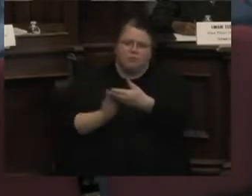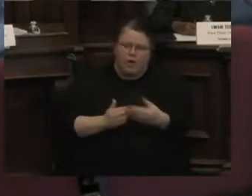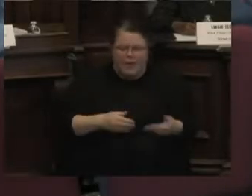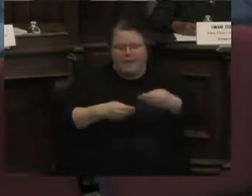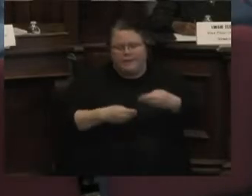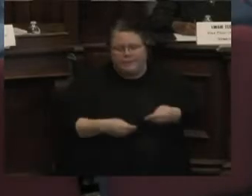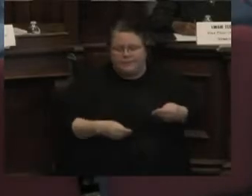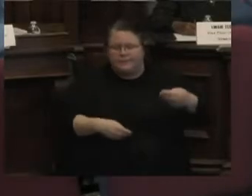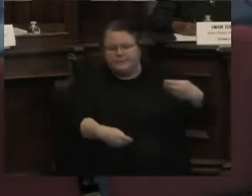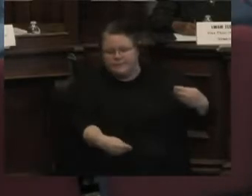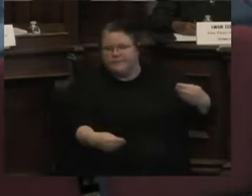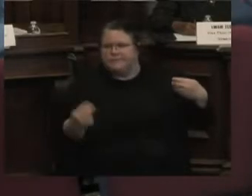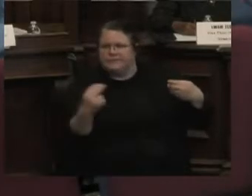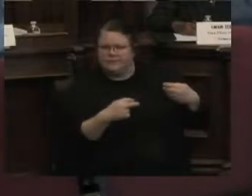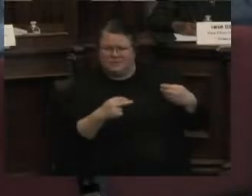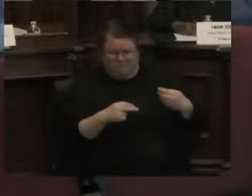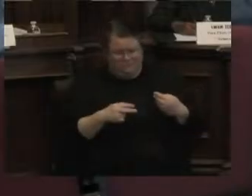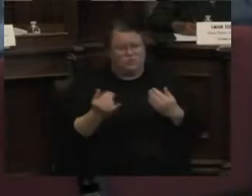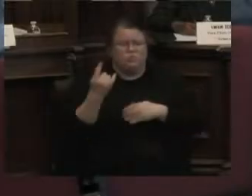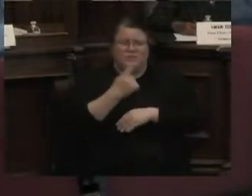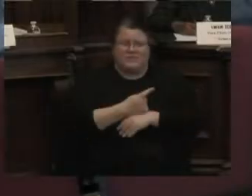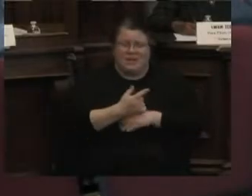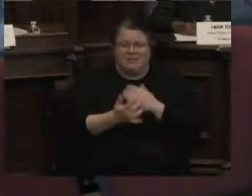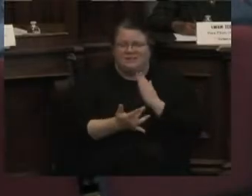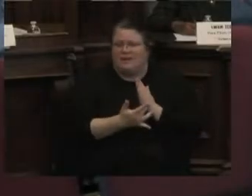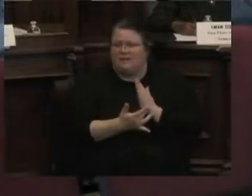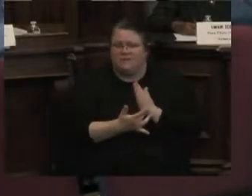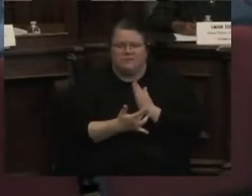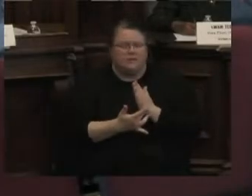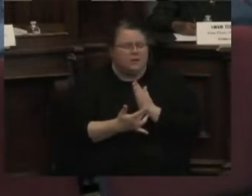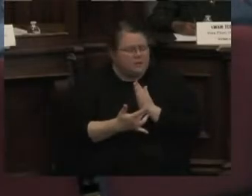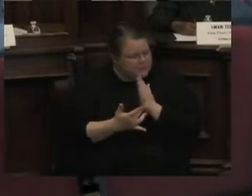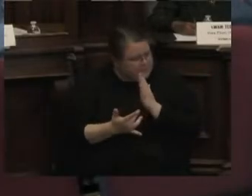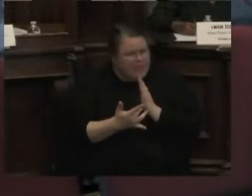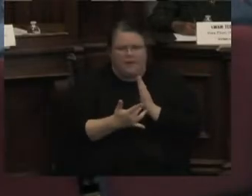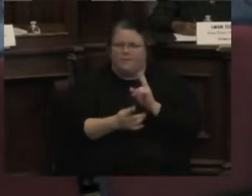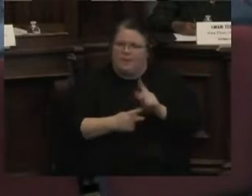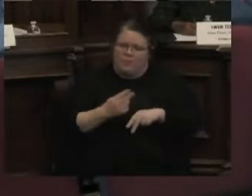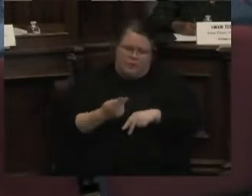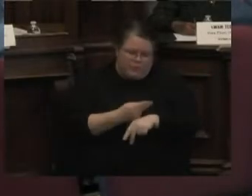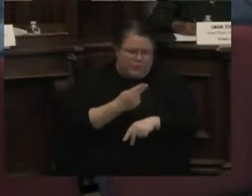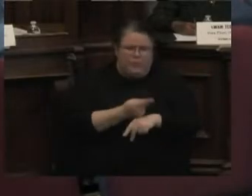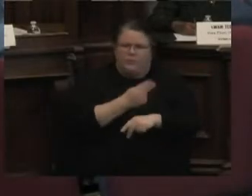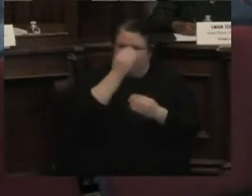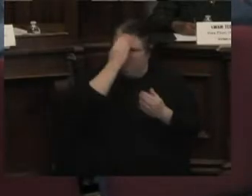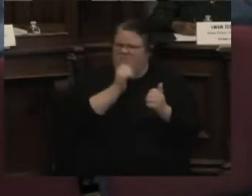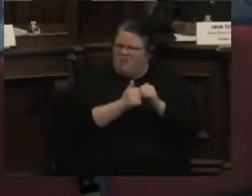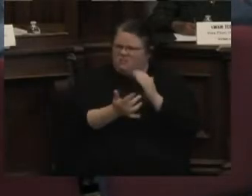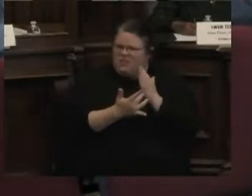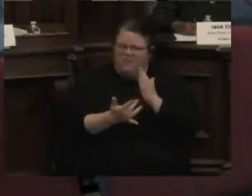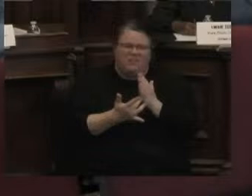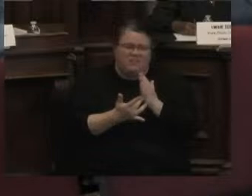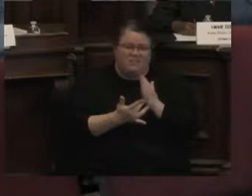start using our our iPads a little bit more because we, we